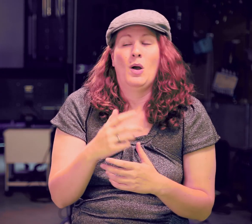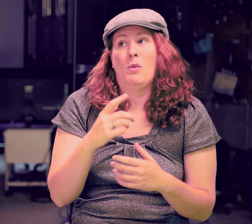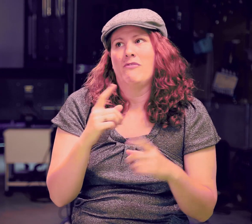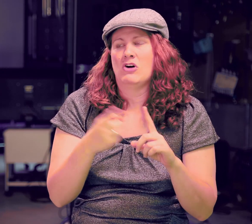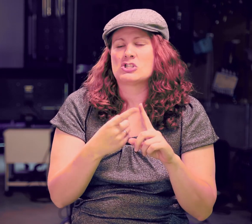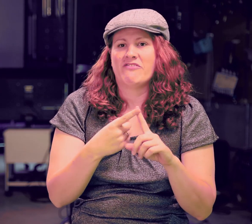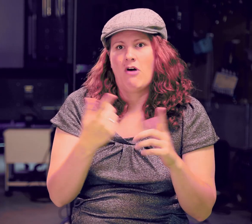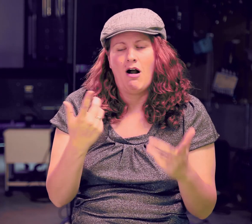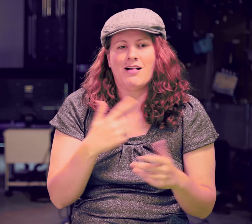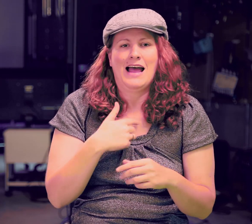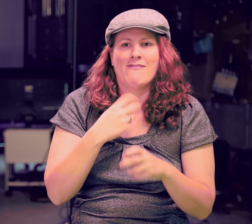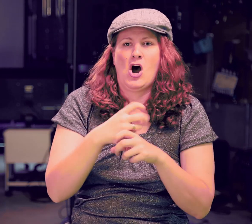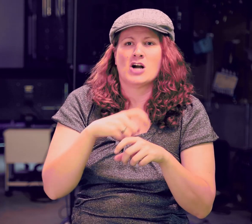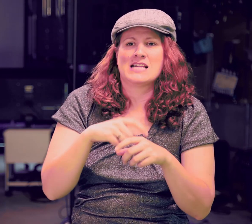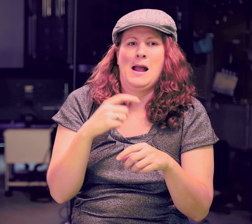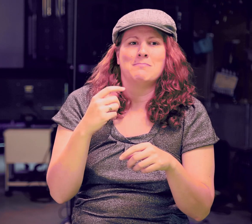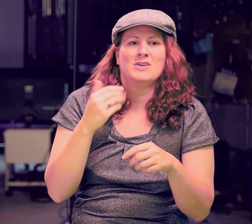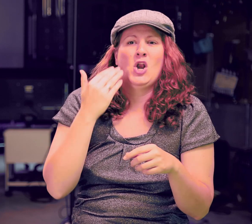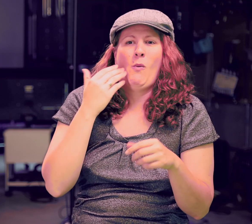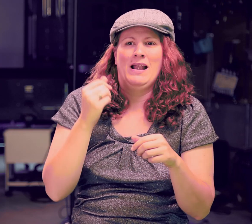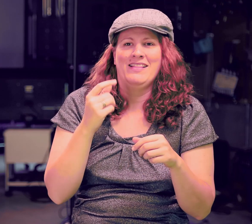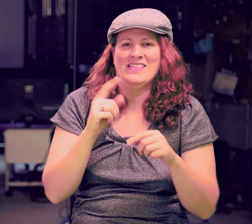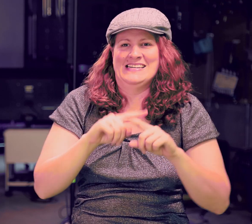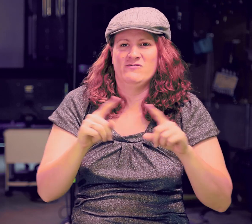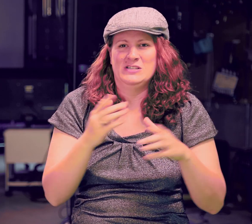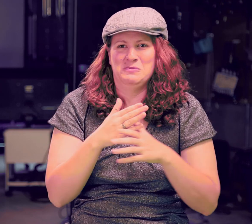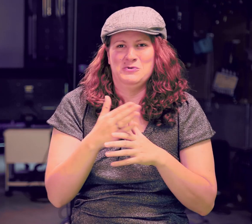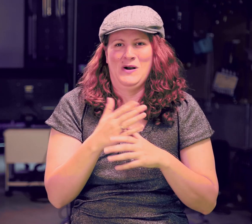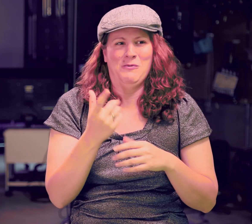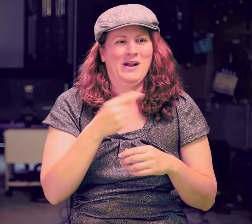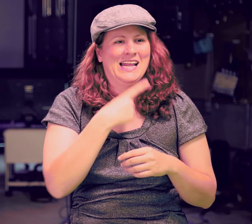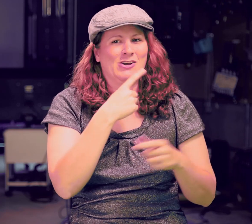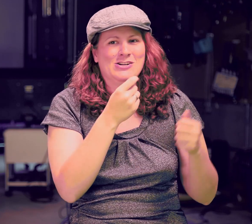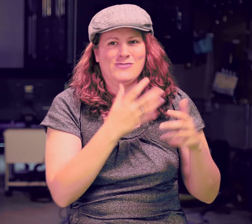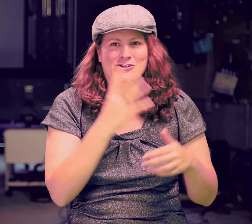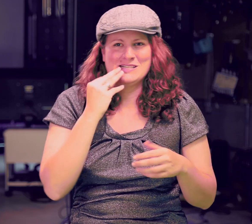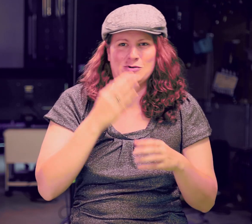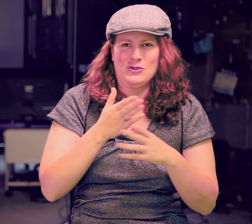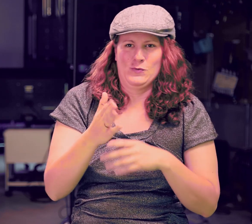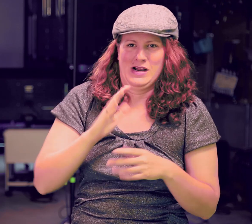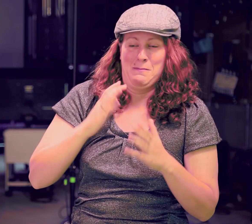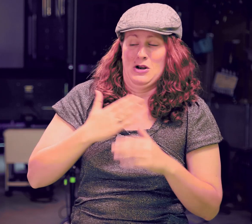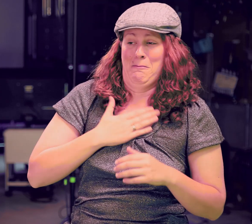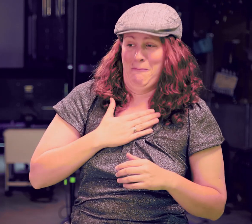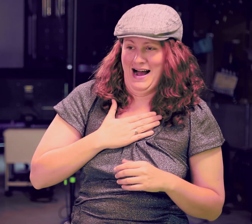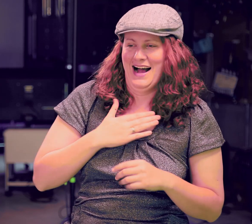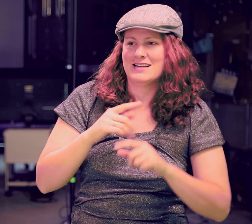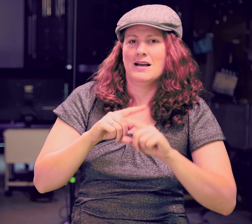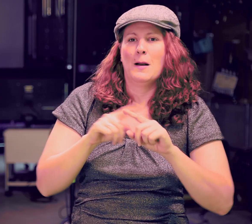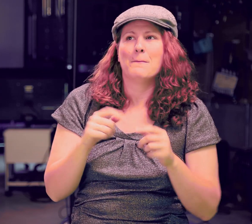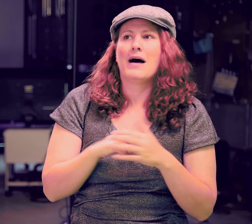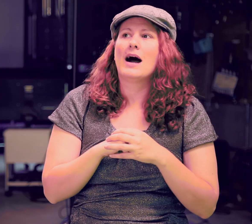First of all, I have a hard time knowing the difference between what hearing director experiences compared to myself as a Deaf Director.